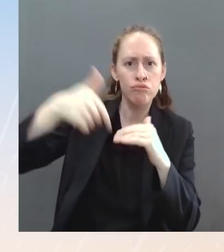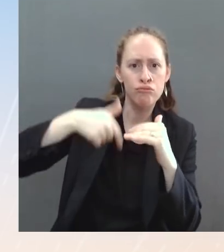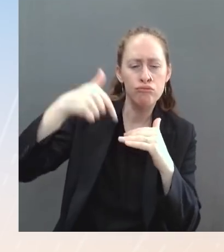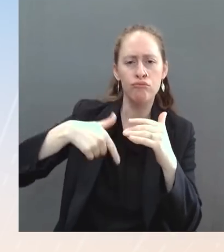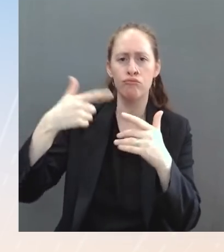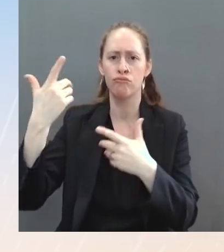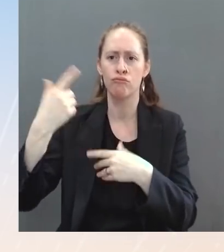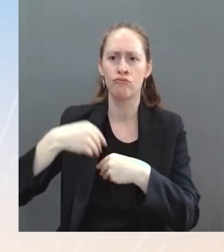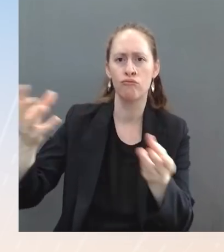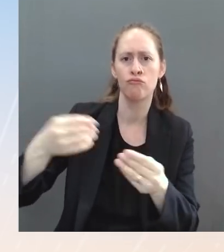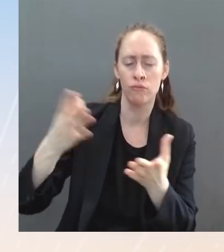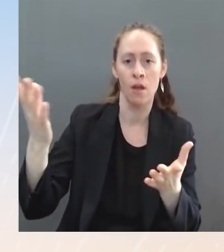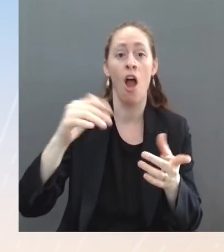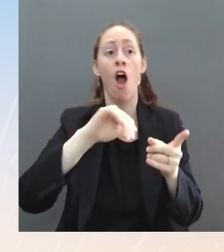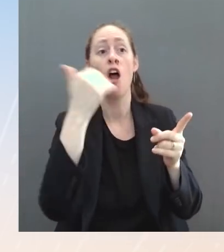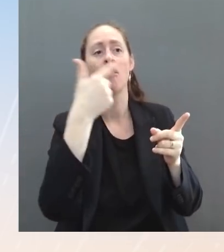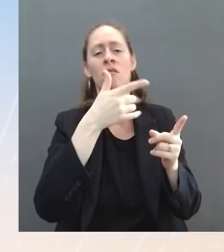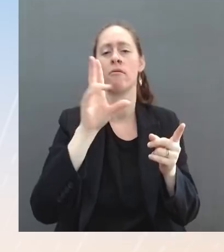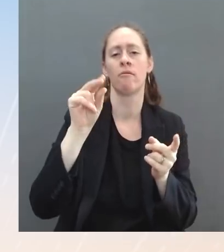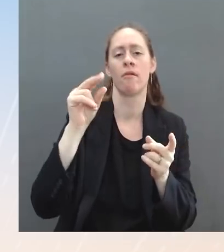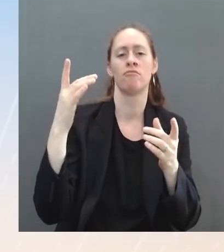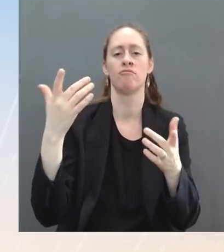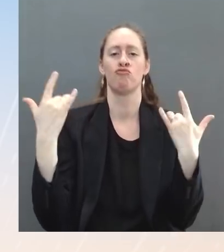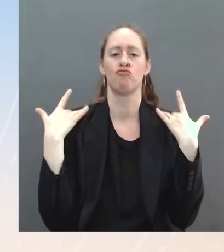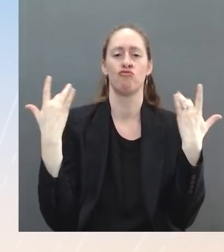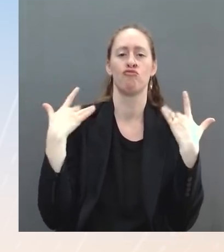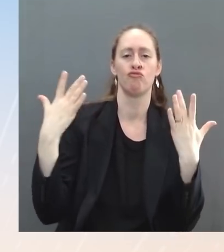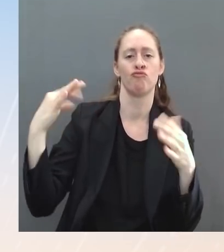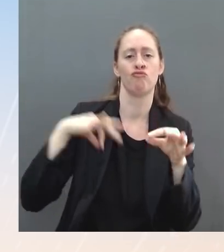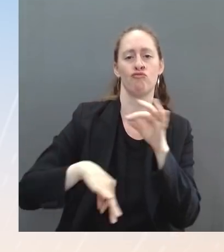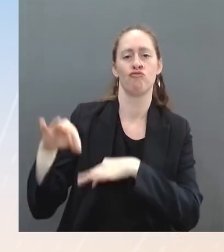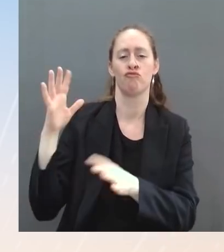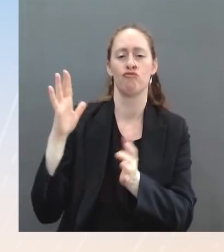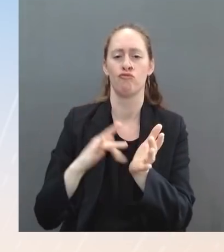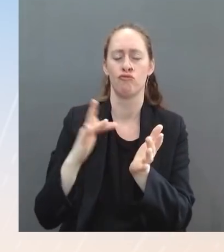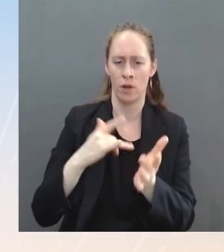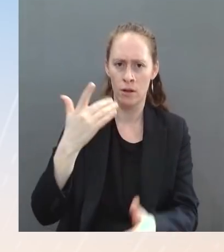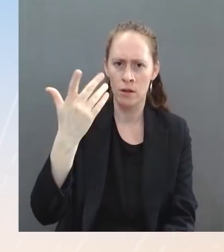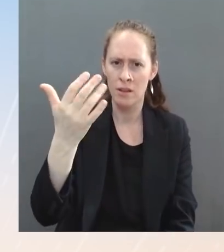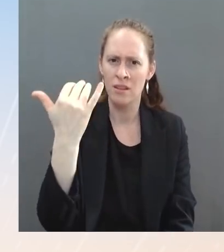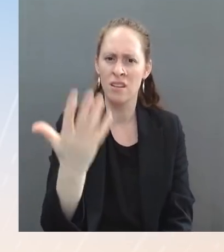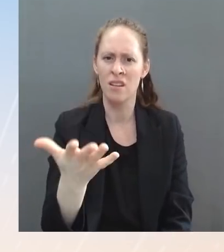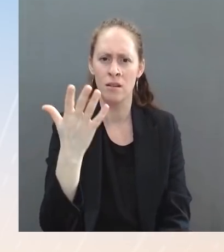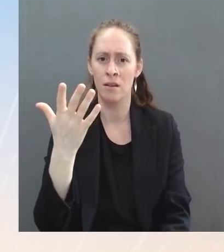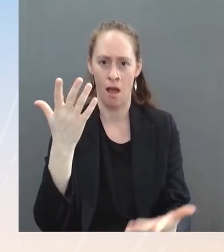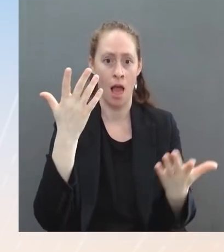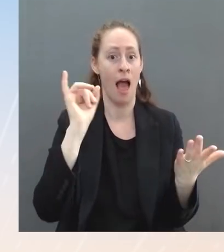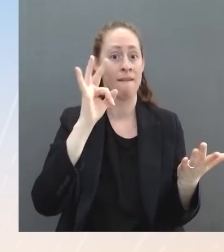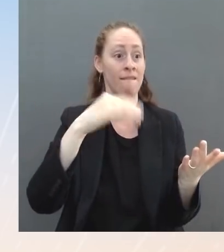where should they be going to buy their gas right now? Are there -- are there good companies that have worked with the administration and folks